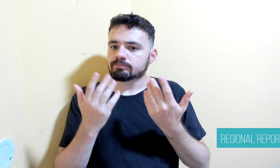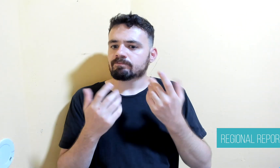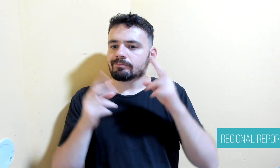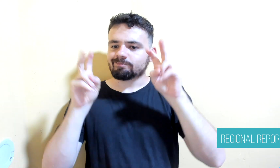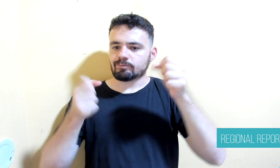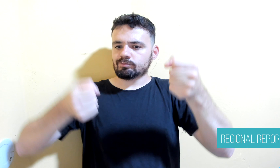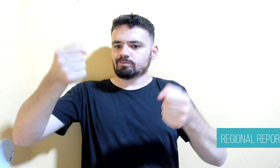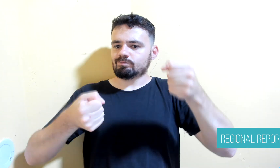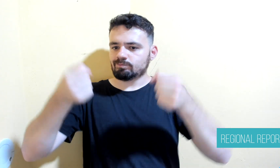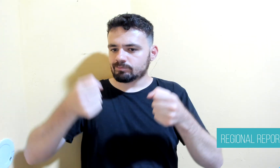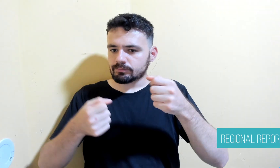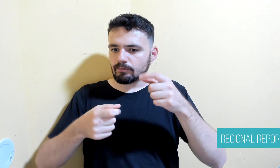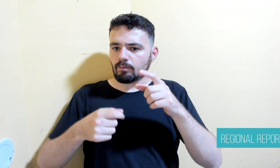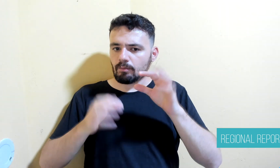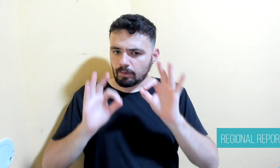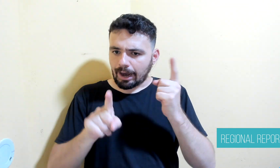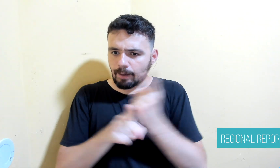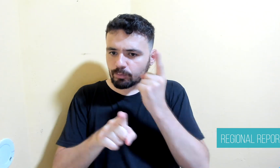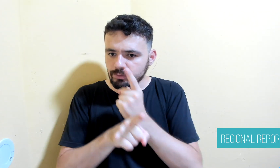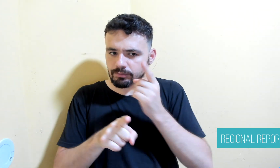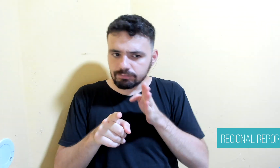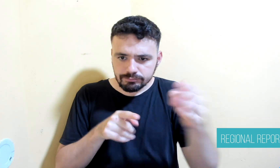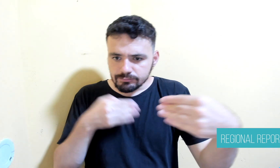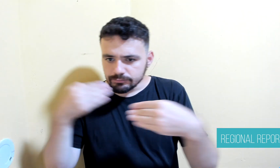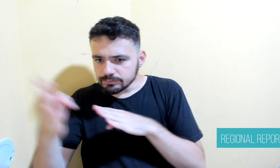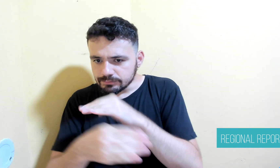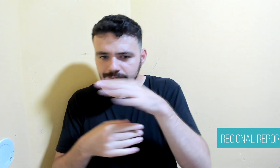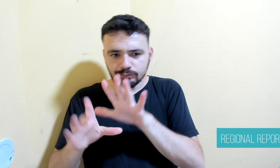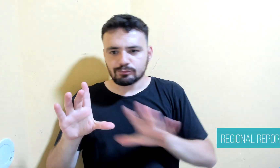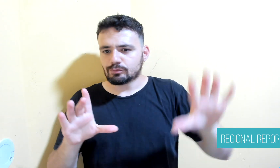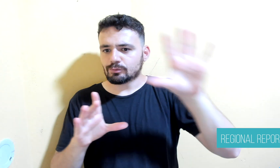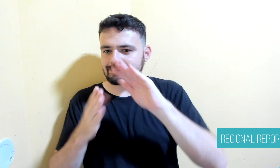he conducted an instruction workshop on reduction and driving